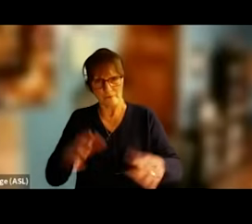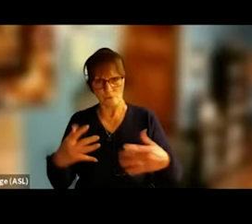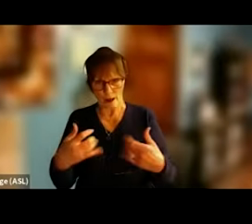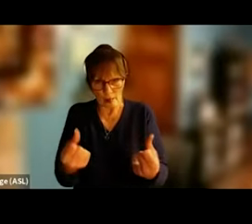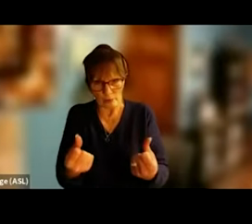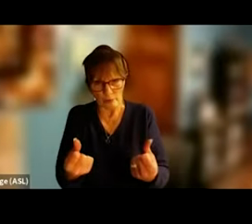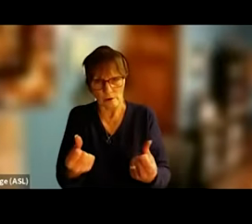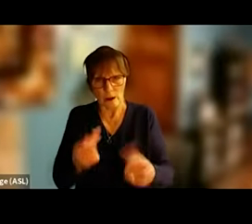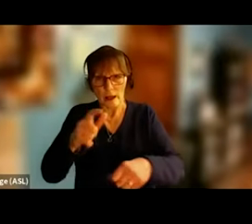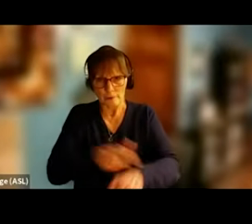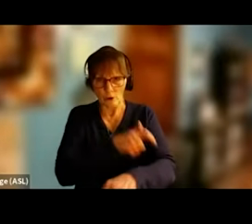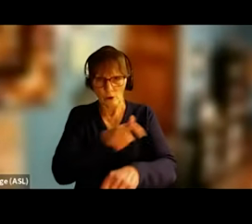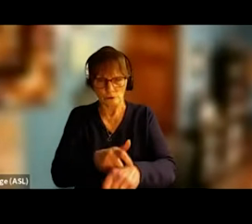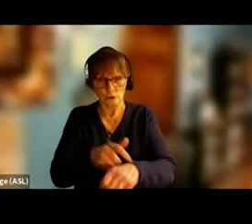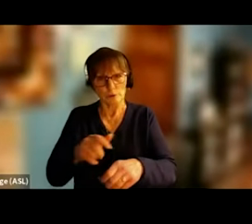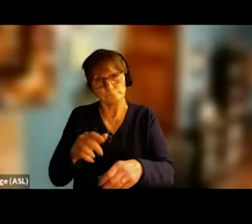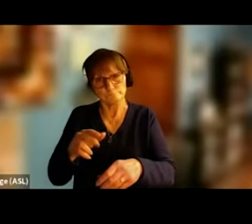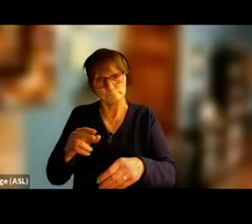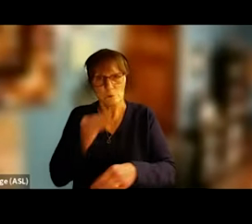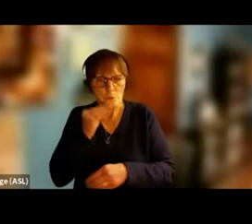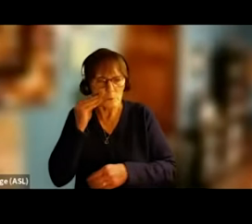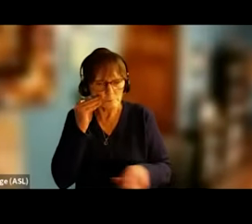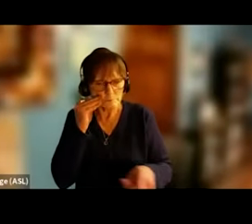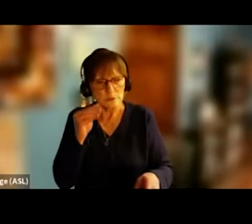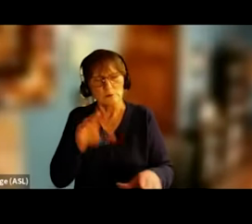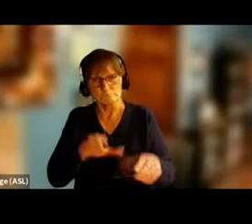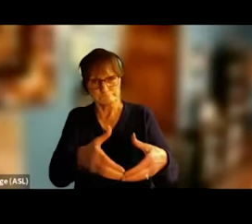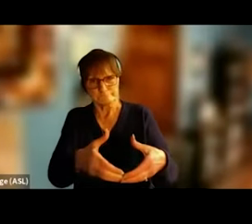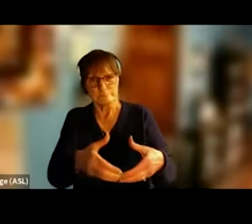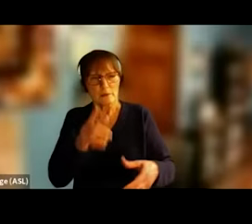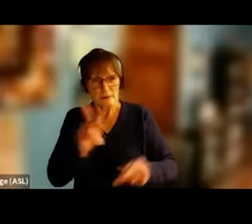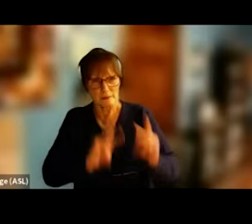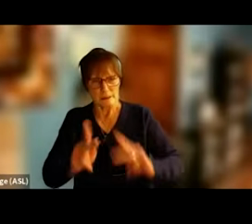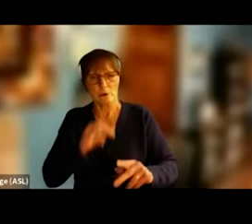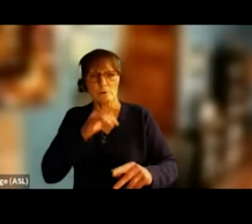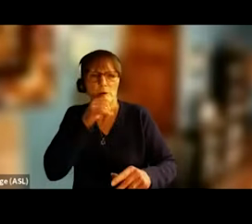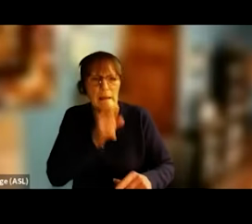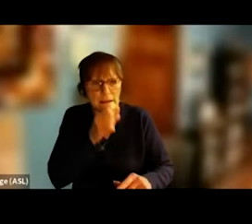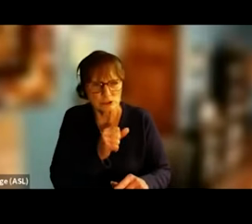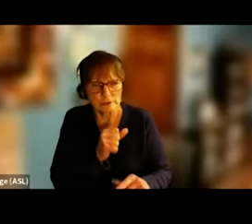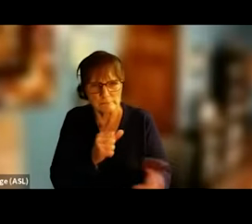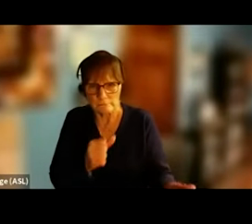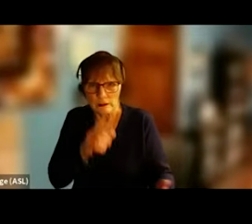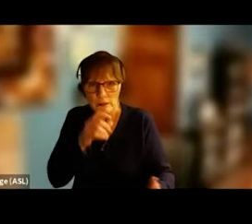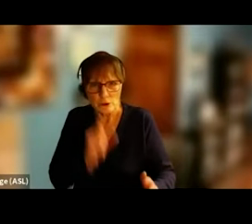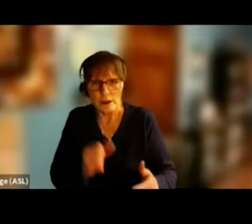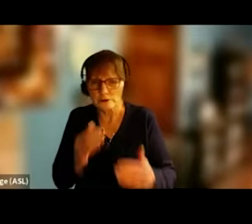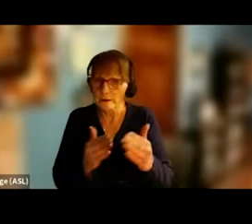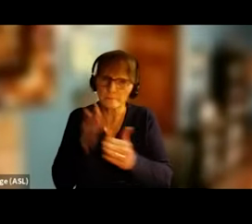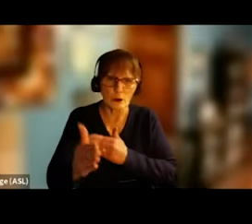in long-term facilities? Because the reality is that these folks are aging, they're aging beyond their biological age.